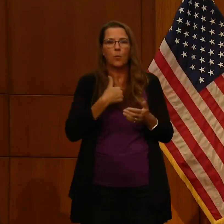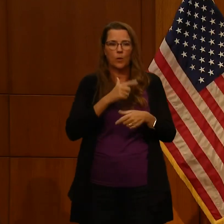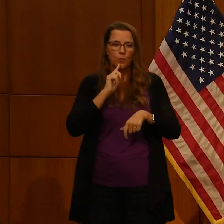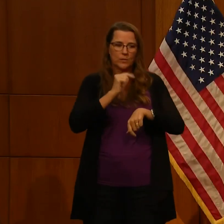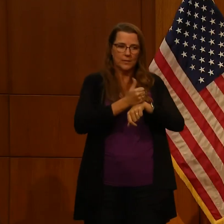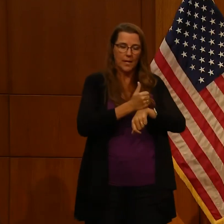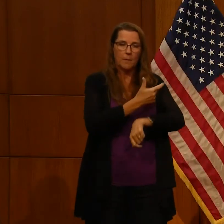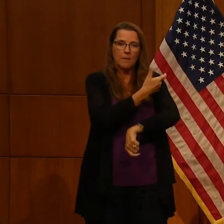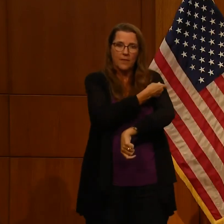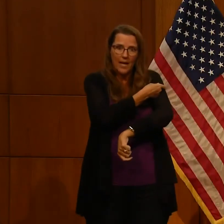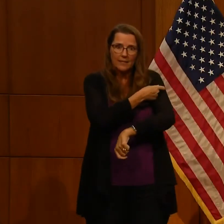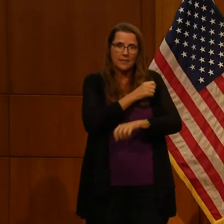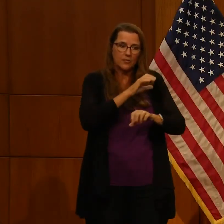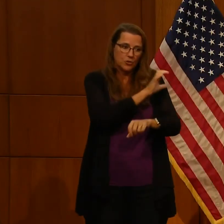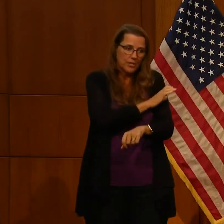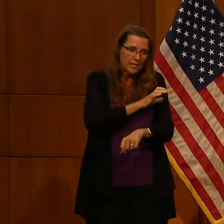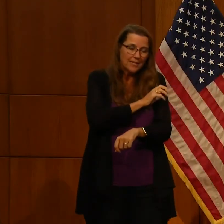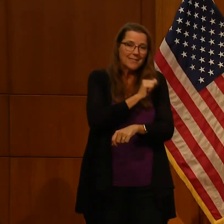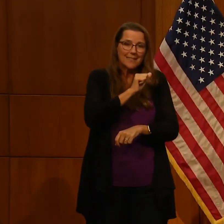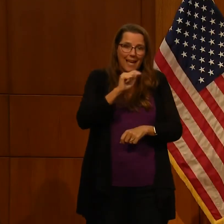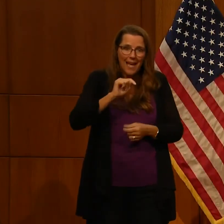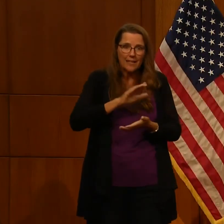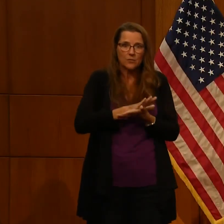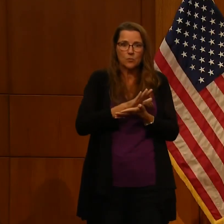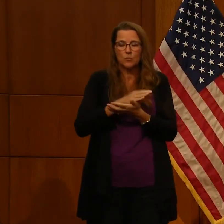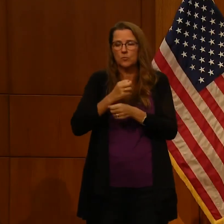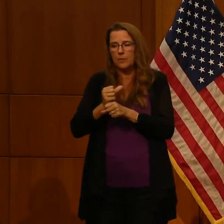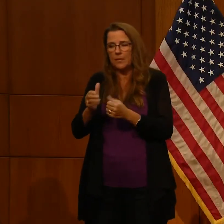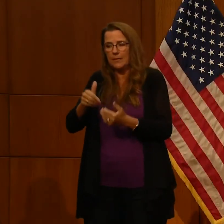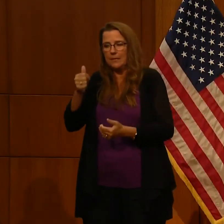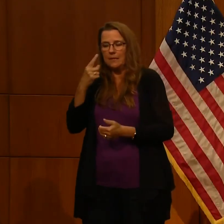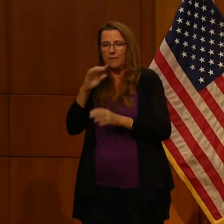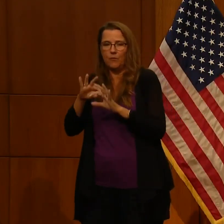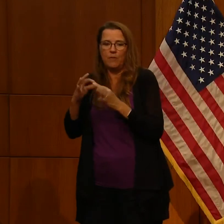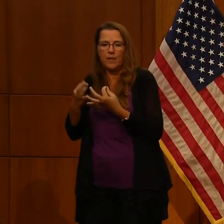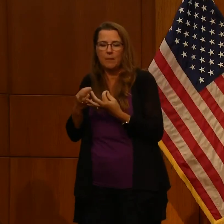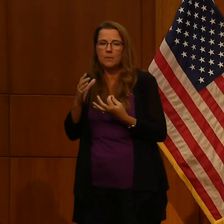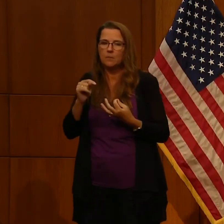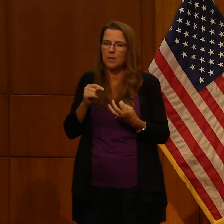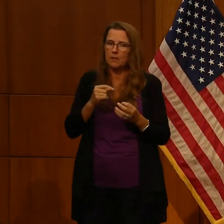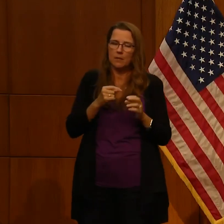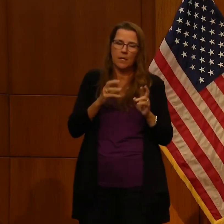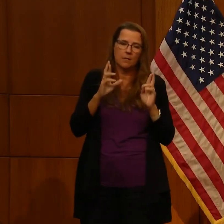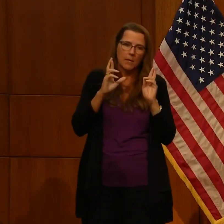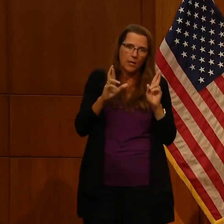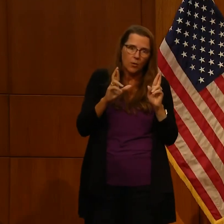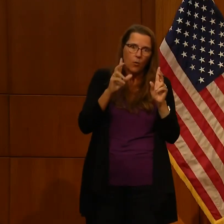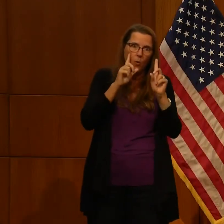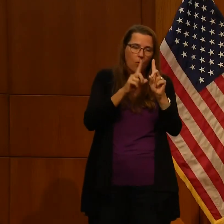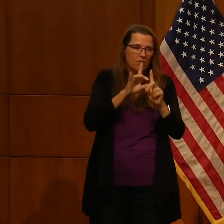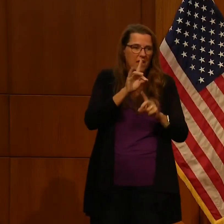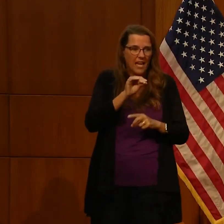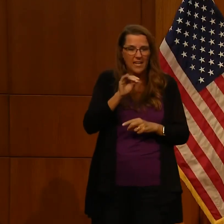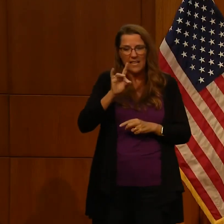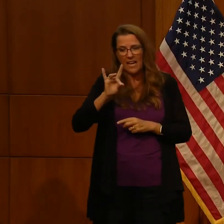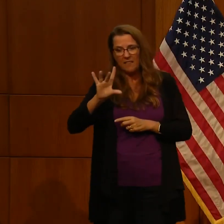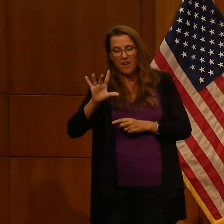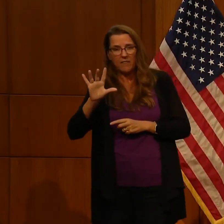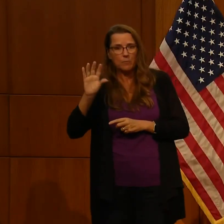LEADERS. WE'RE GOING TO HAVE VACCINATION CLINICS AT OUR SCHOOLS TO MAKE IT AS CONVENIENT AS WE CAN FOR THESE